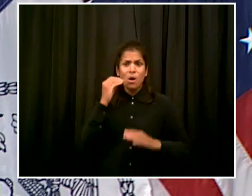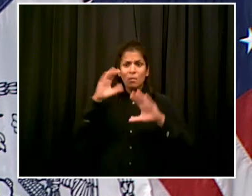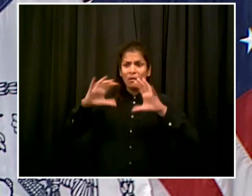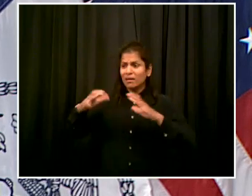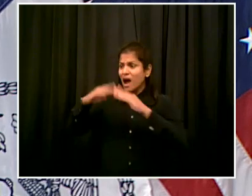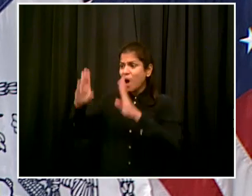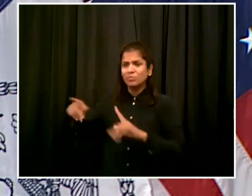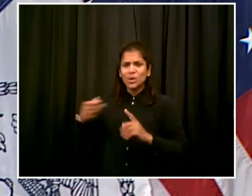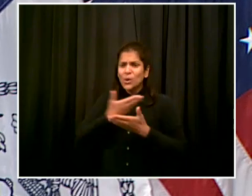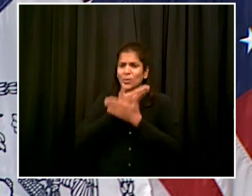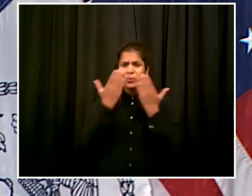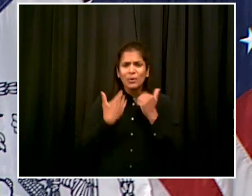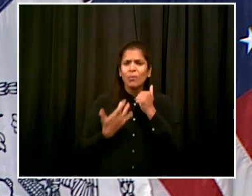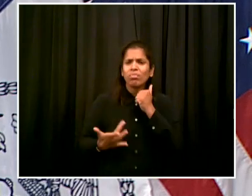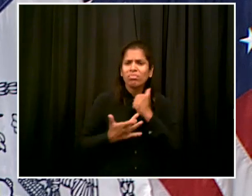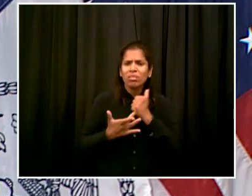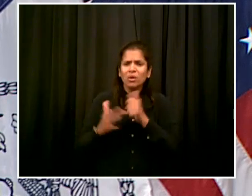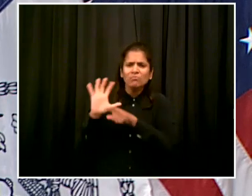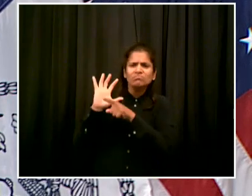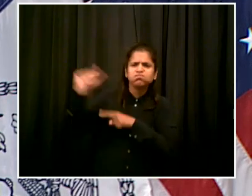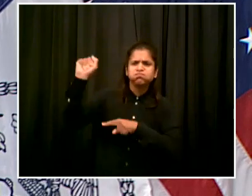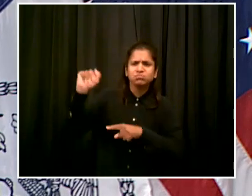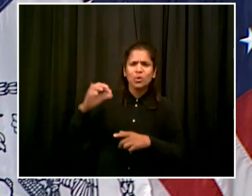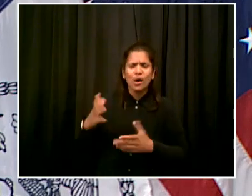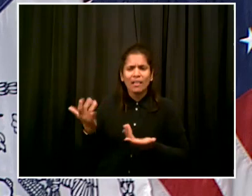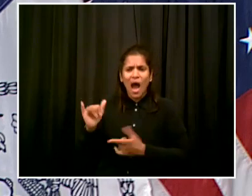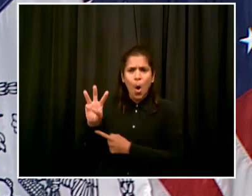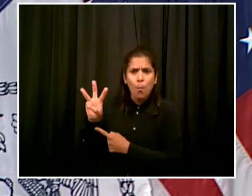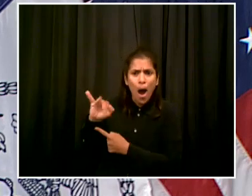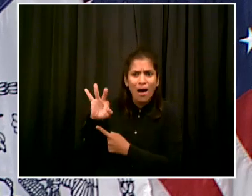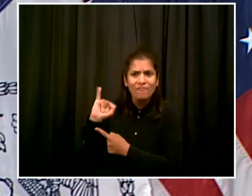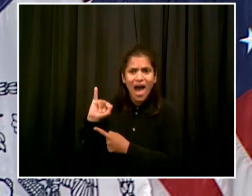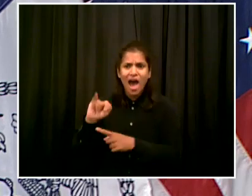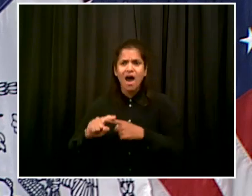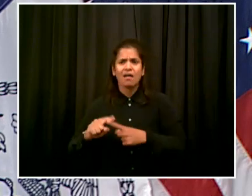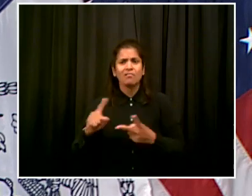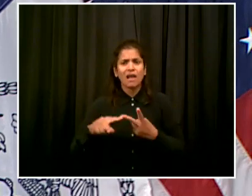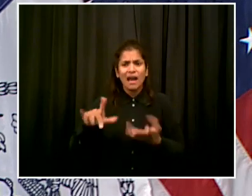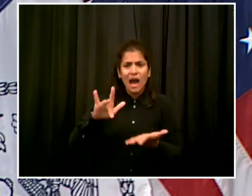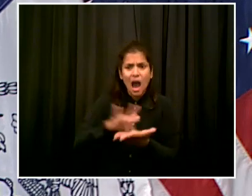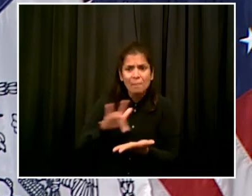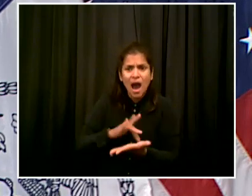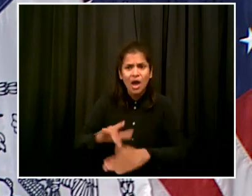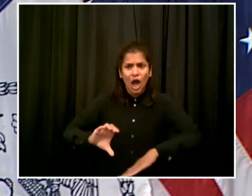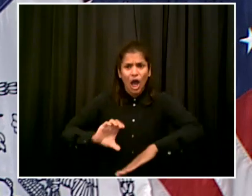ADEQUATE TECNOHLGYO RESOURCES AS THEY FACET HE CHOE ICBEEETWN BEING ONLINE ARE FACING A HYBRID MODEL.